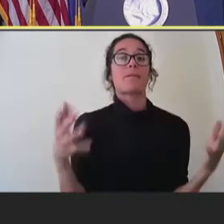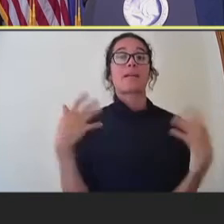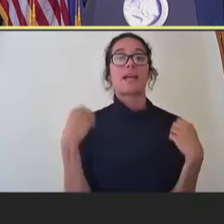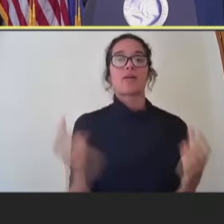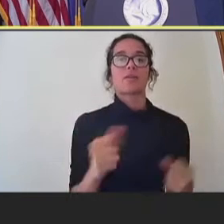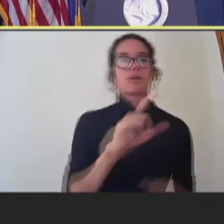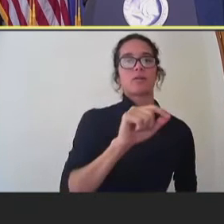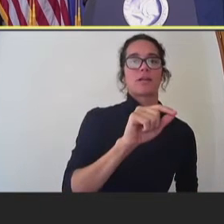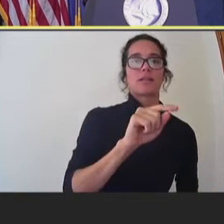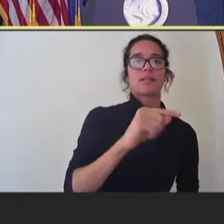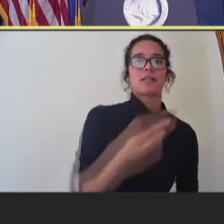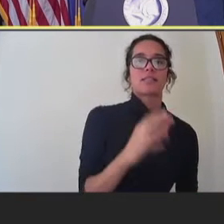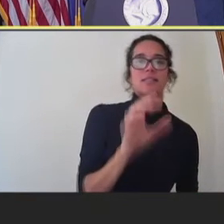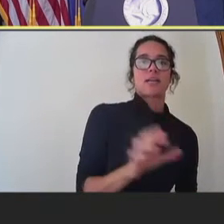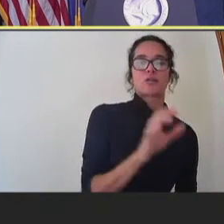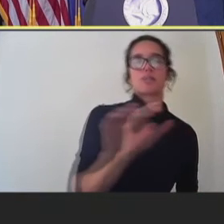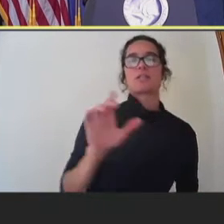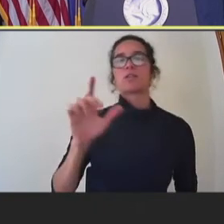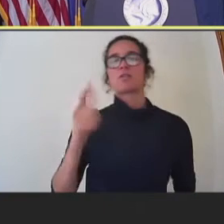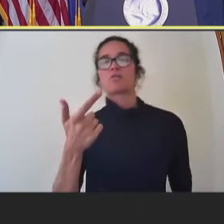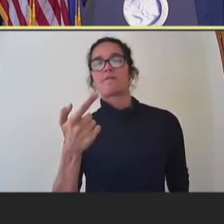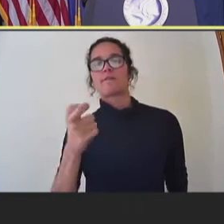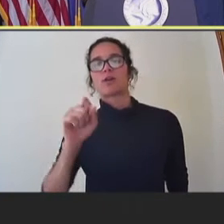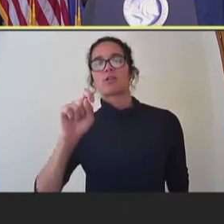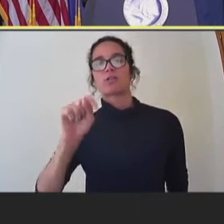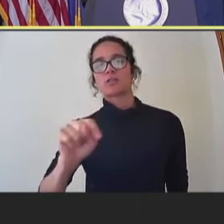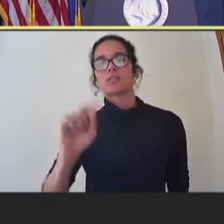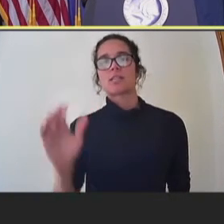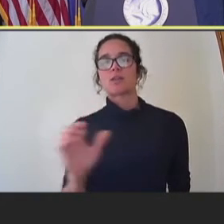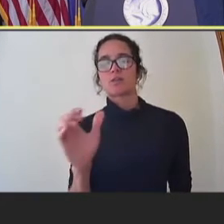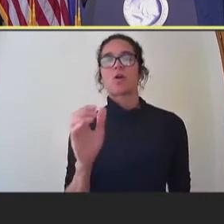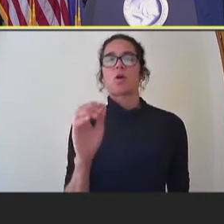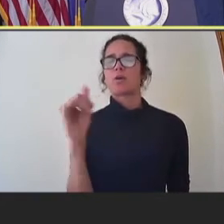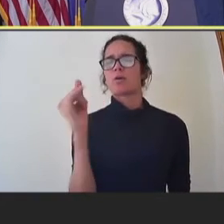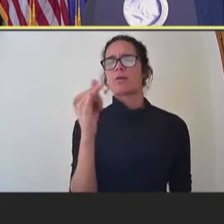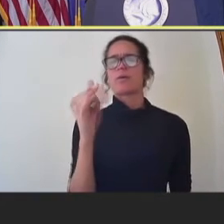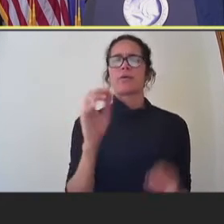significant and exciting milestone for public health. And I think we should take a moment